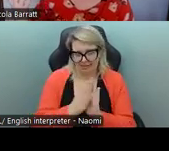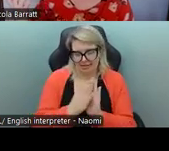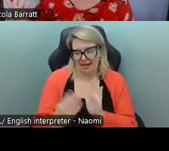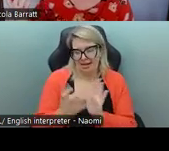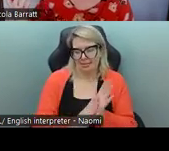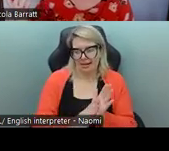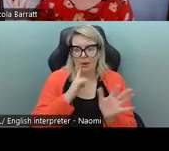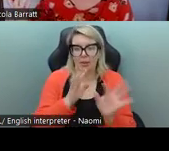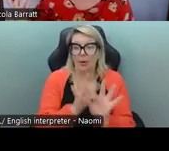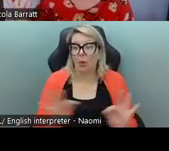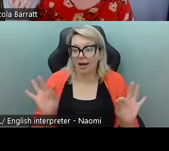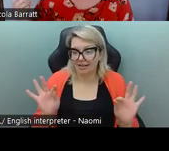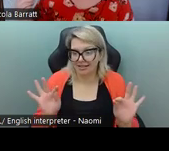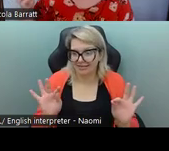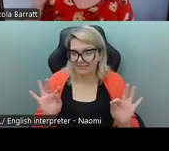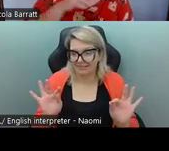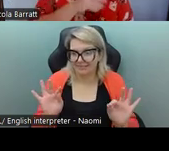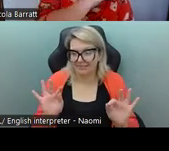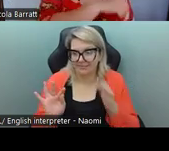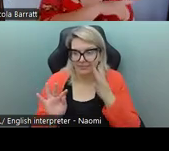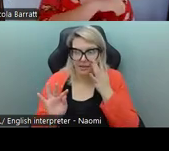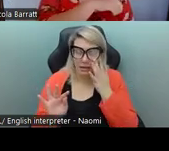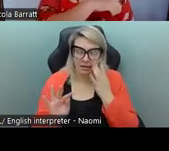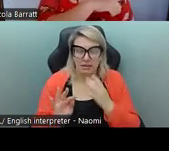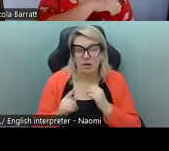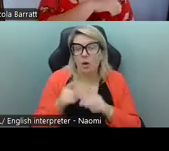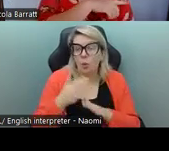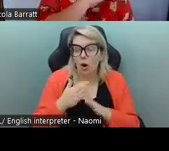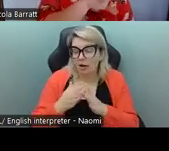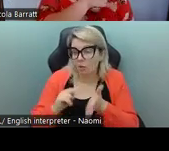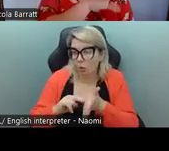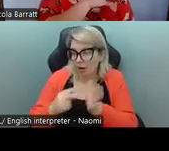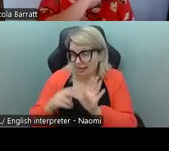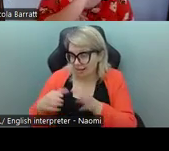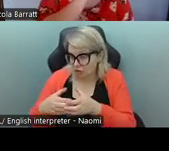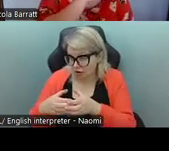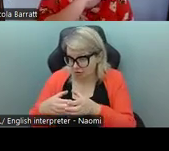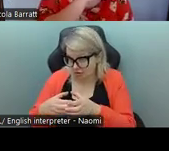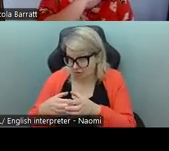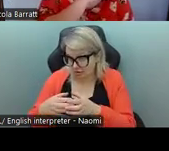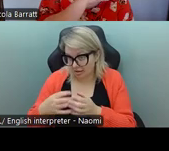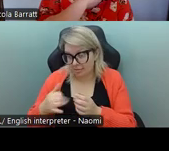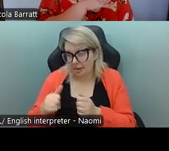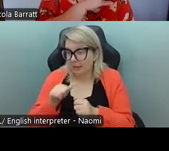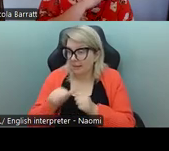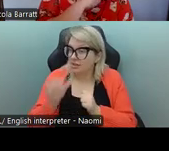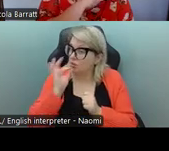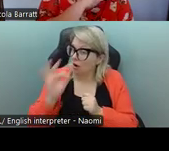a bit of a waste of a post. If you work for an organization, this could be the time when you ask staff to interact with it.